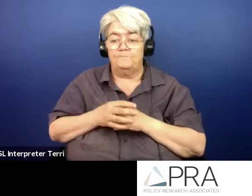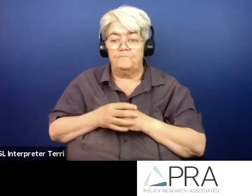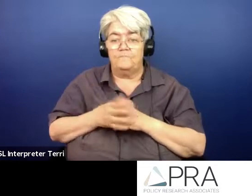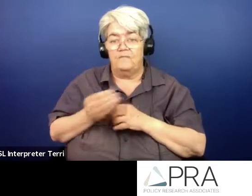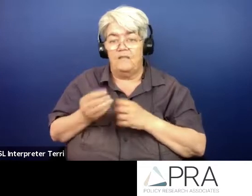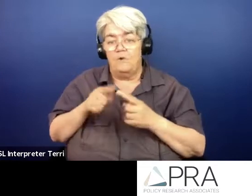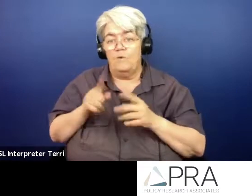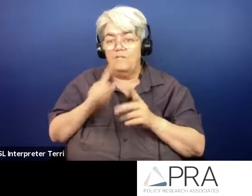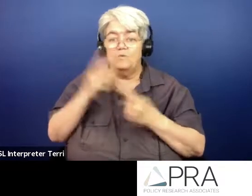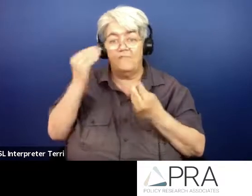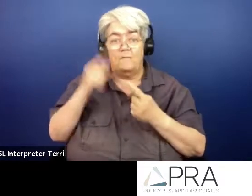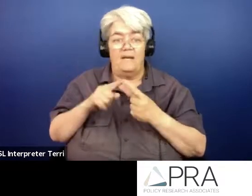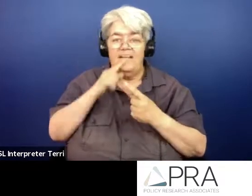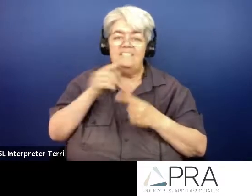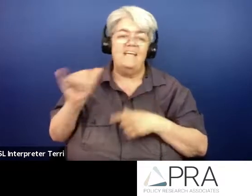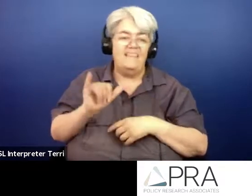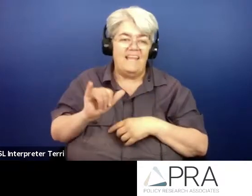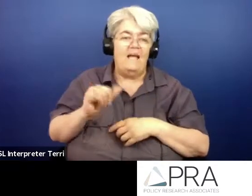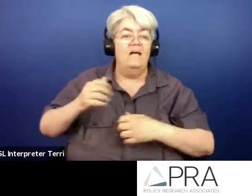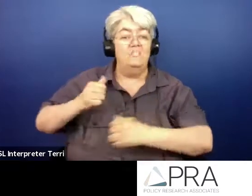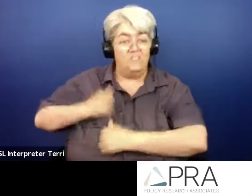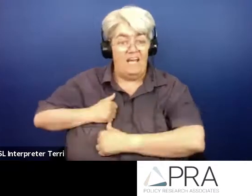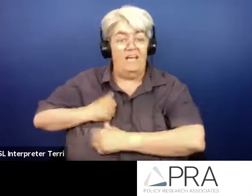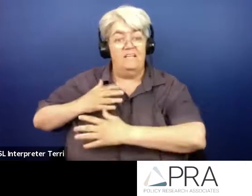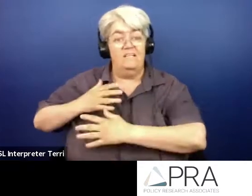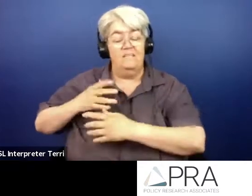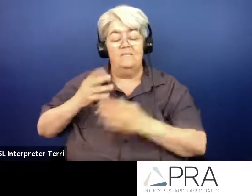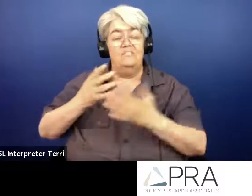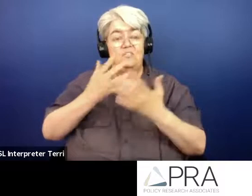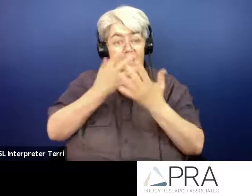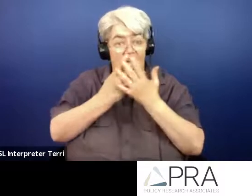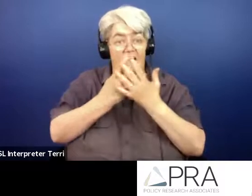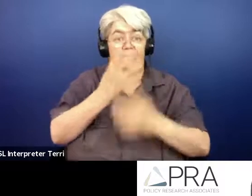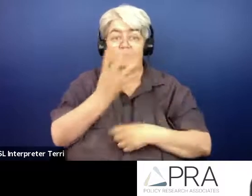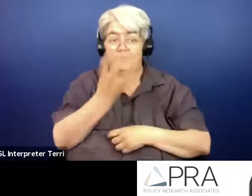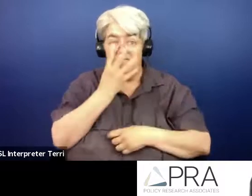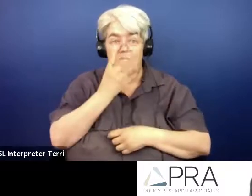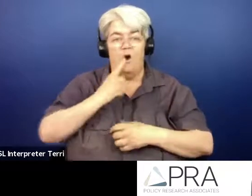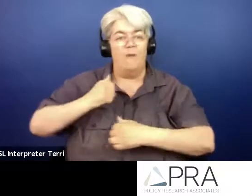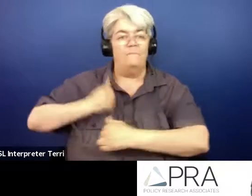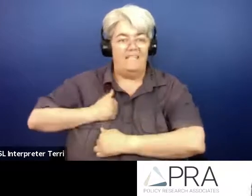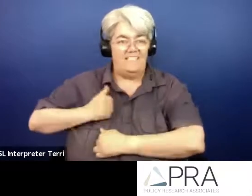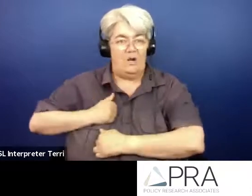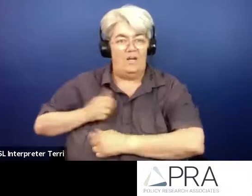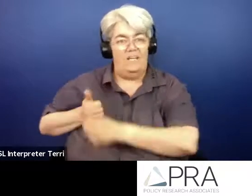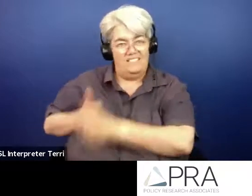the para military. Jails and prisons are paramilitary system. They will follow that order and change